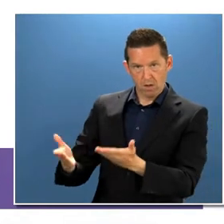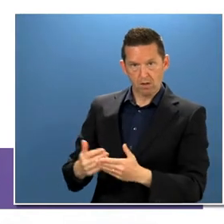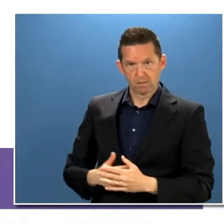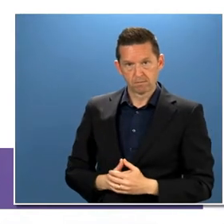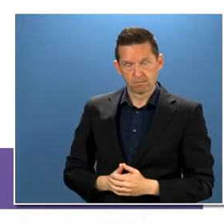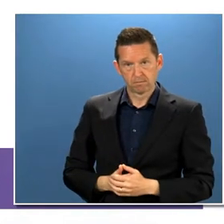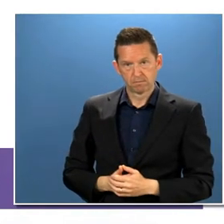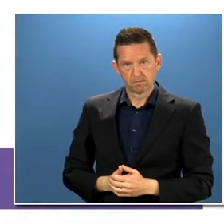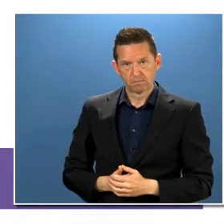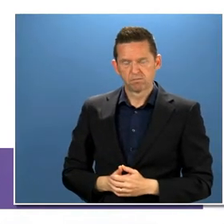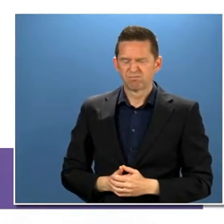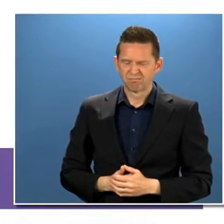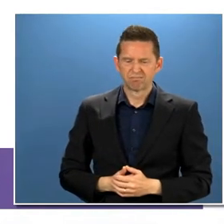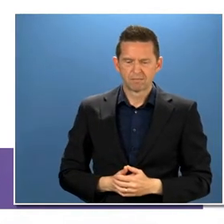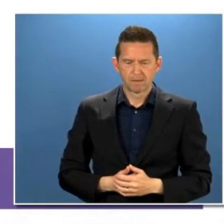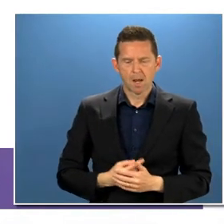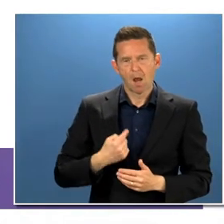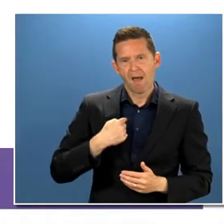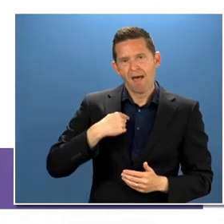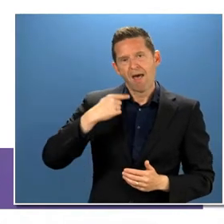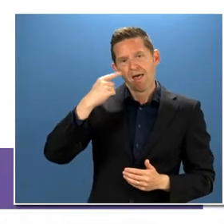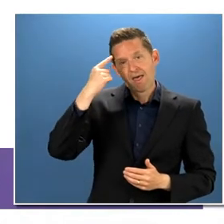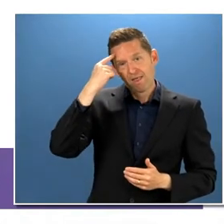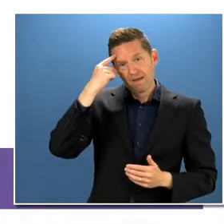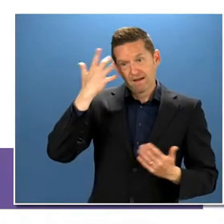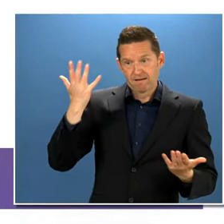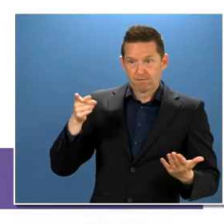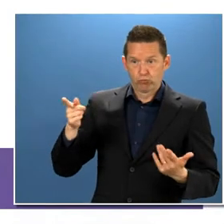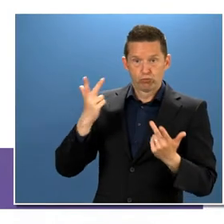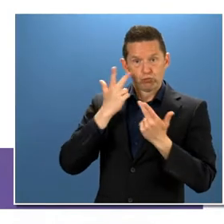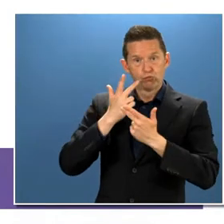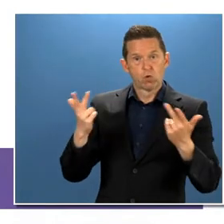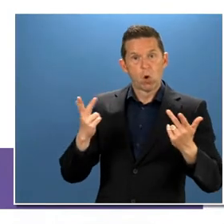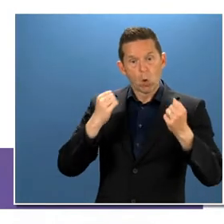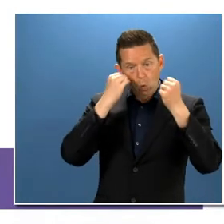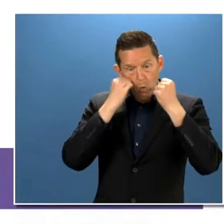I think it is a fair reflection of the state of